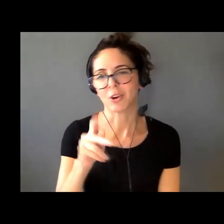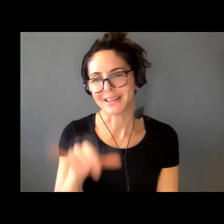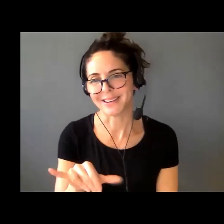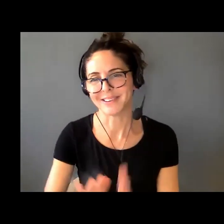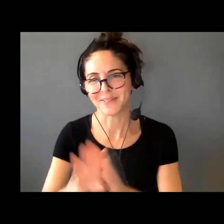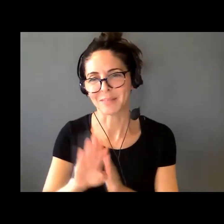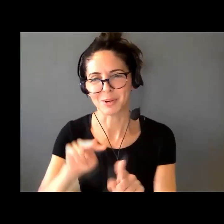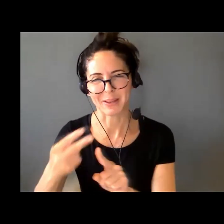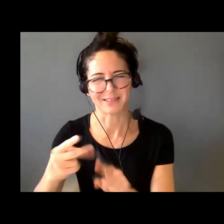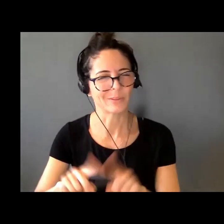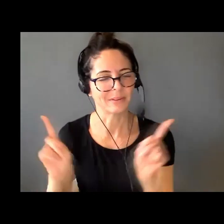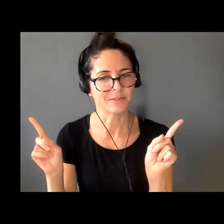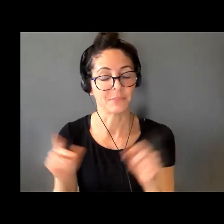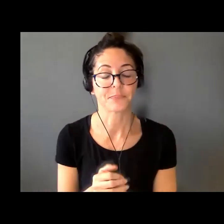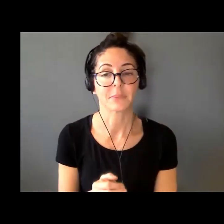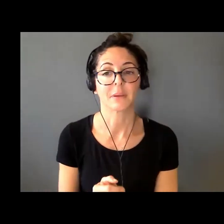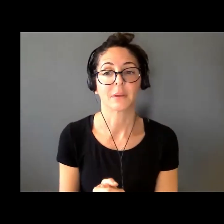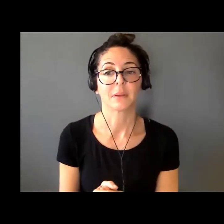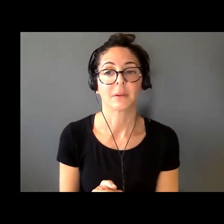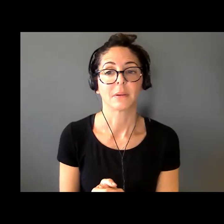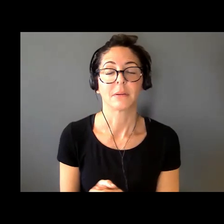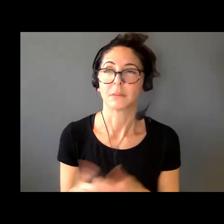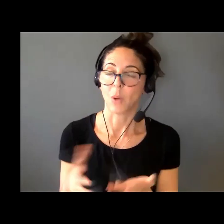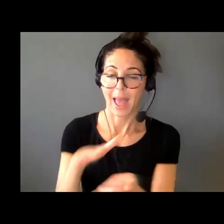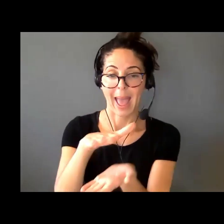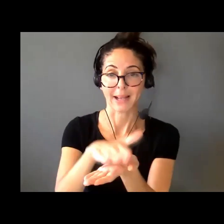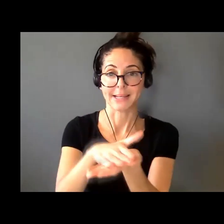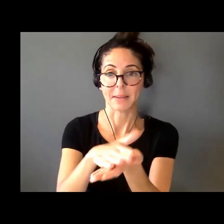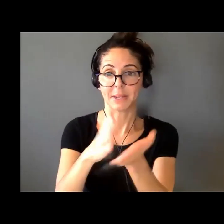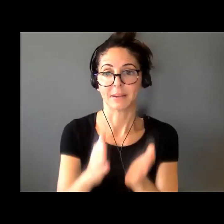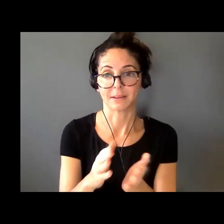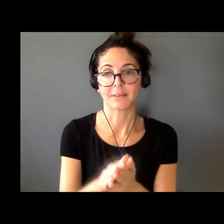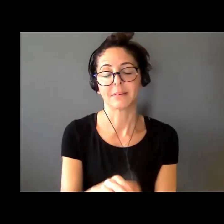For me, you know, the question of what should academic disability and rehabilitation research